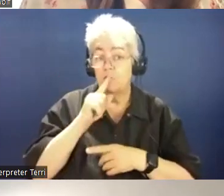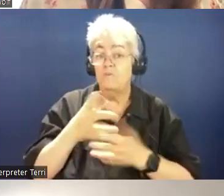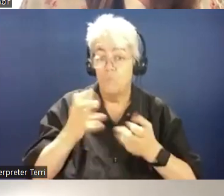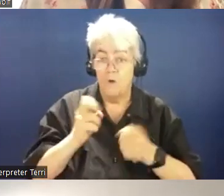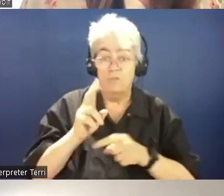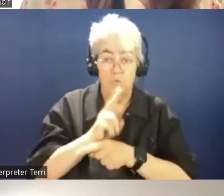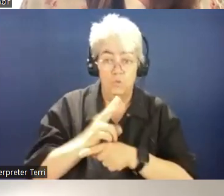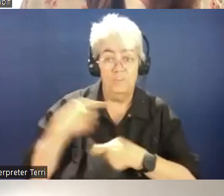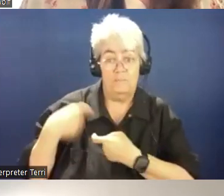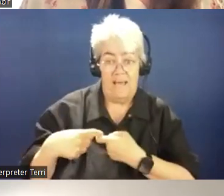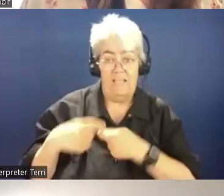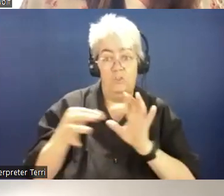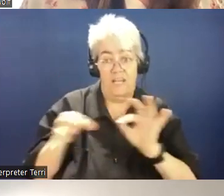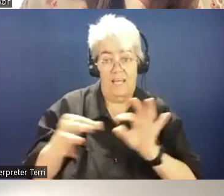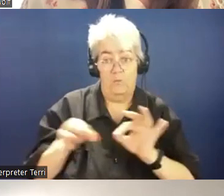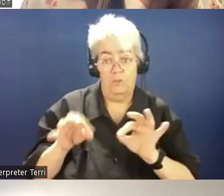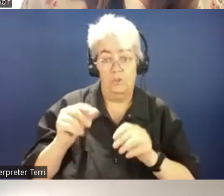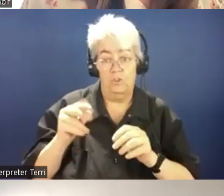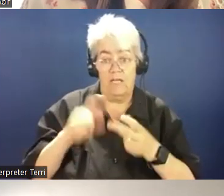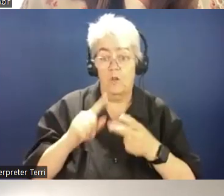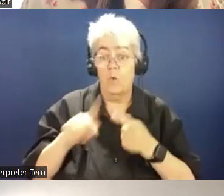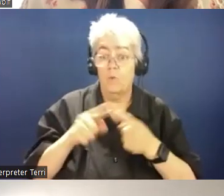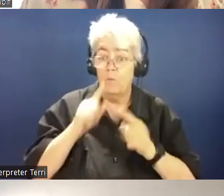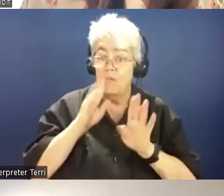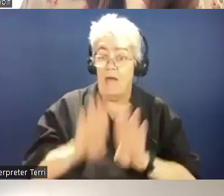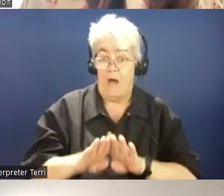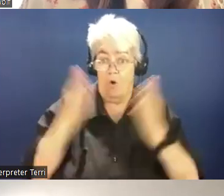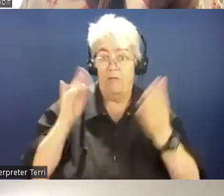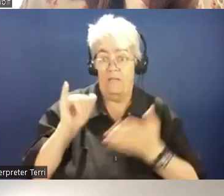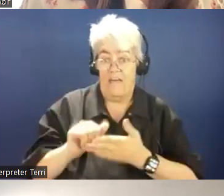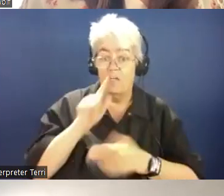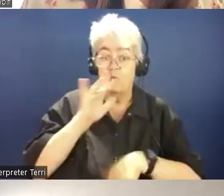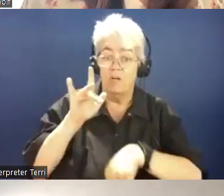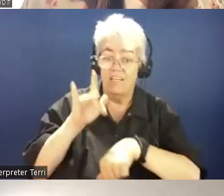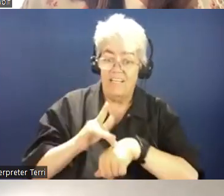Language Channel, once we activate it, you will click on the globe icon at the bottom of